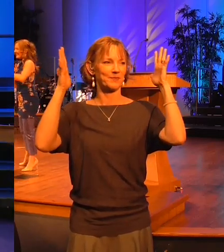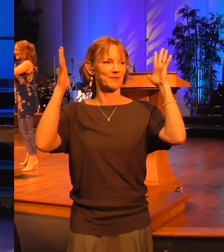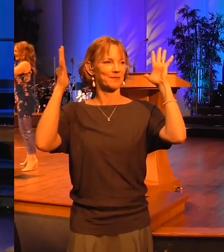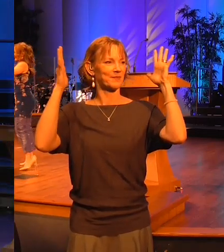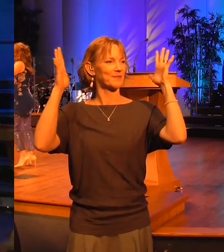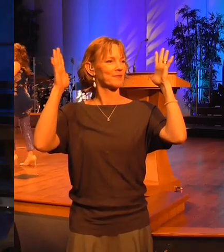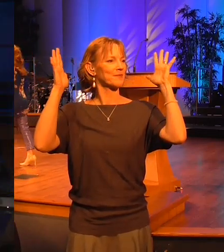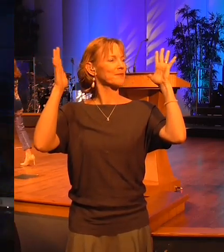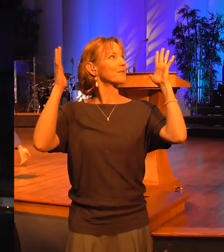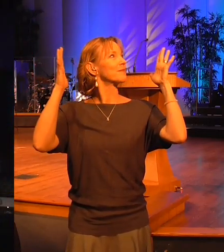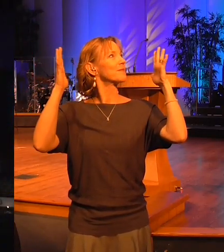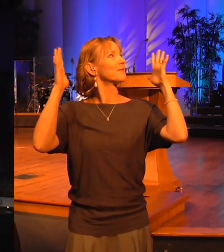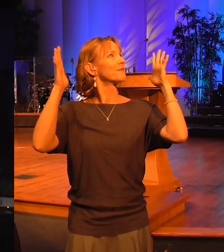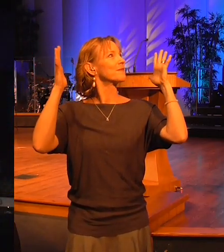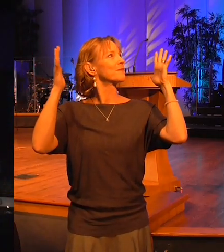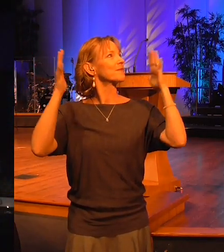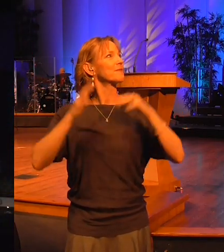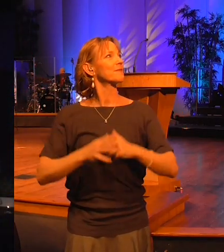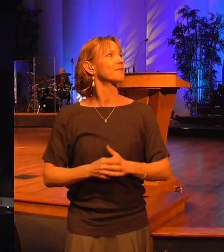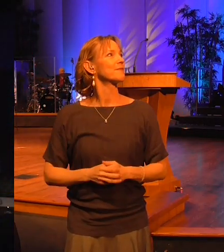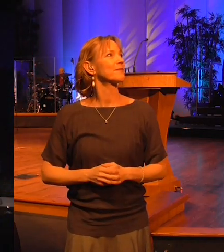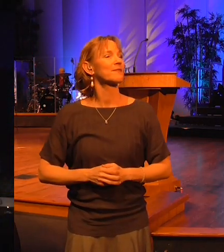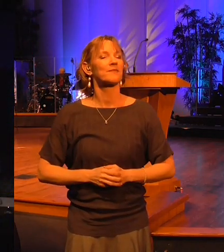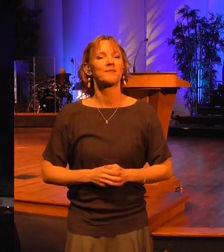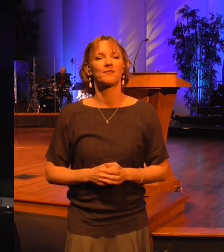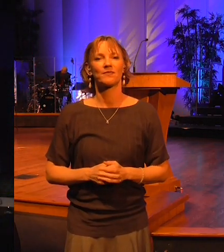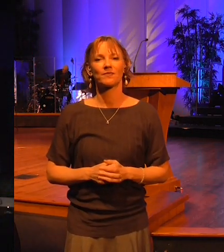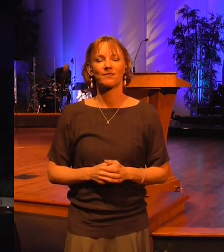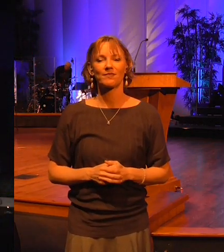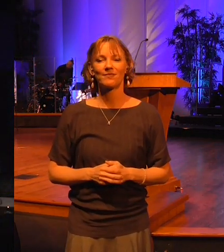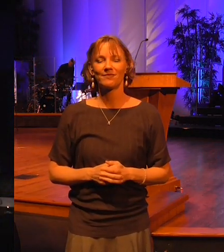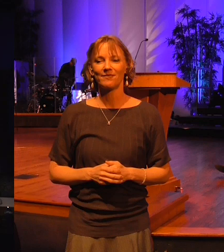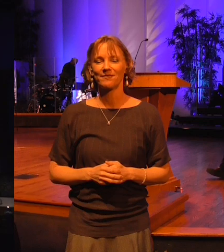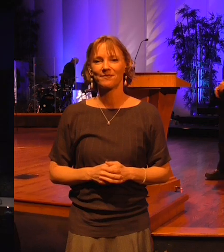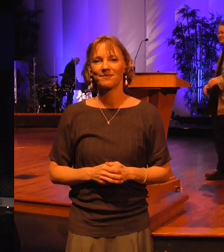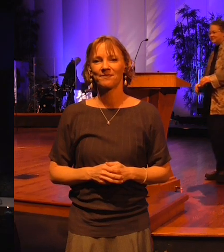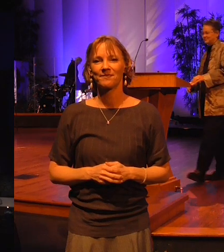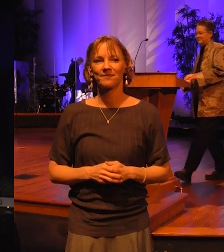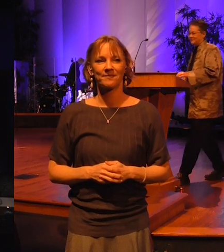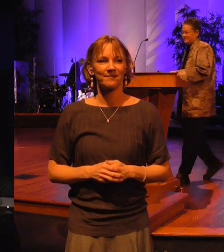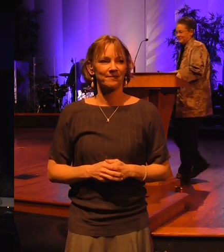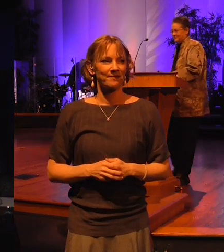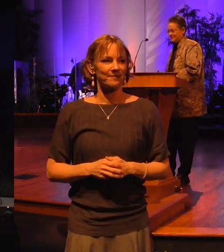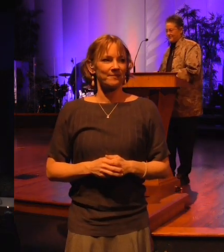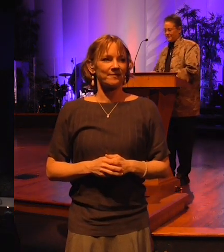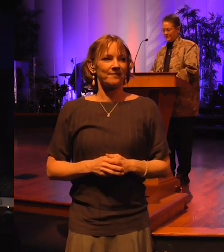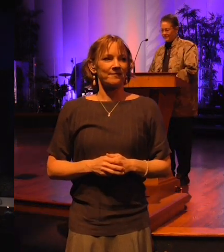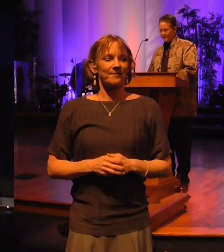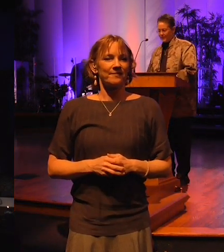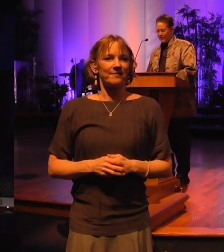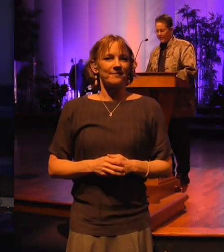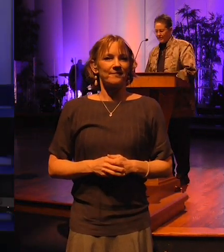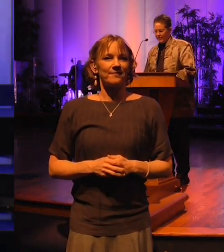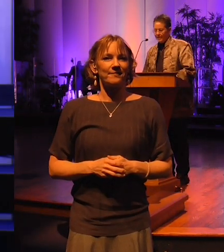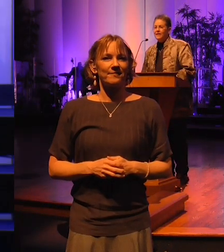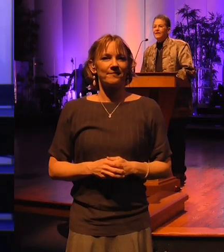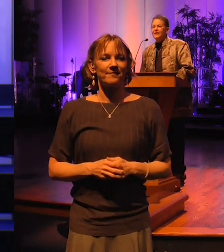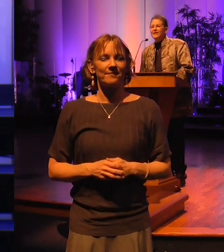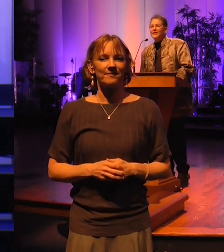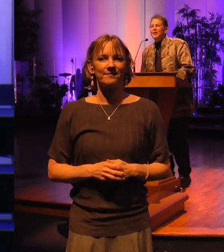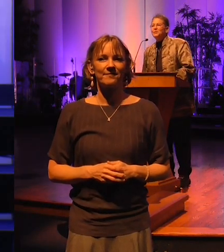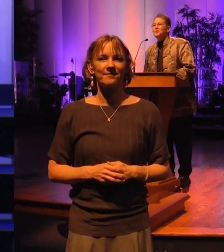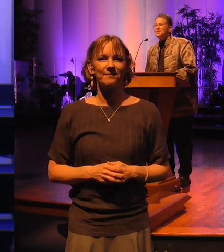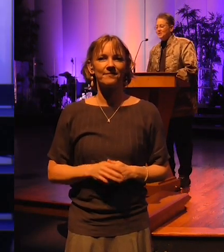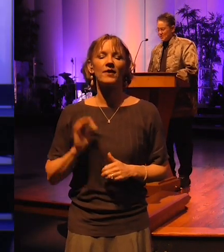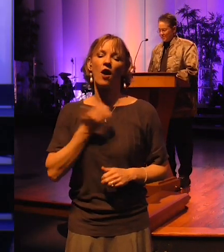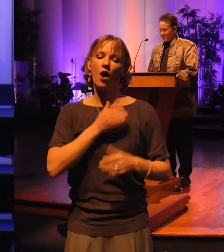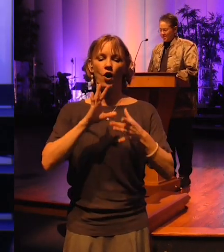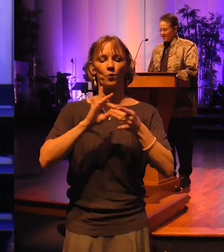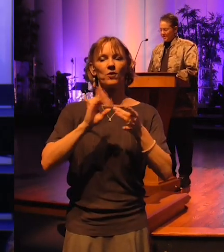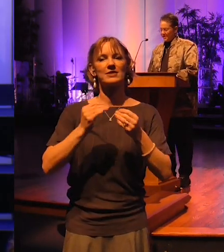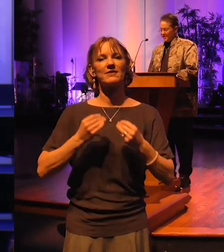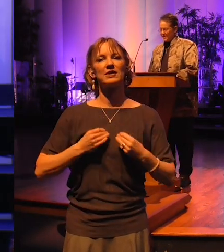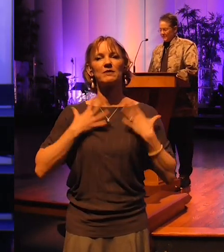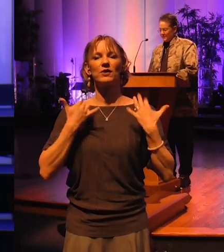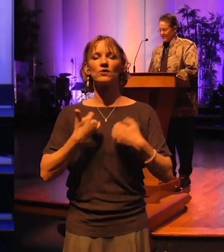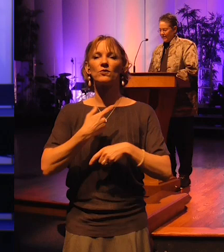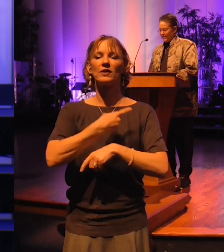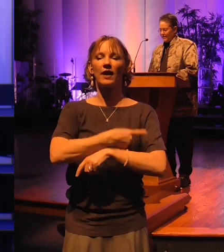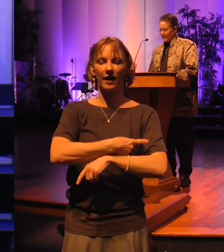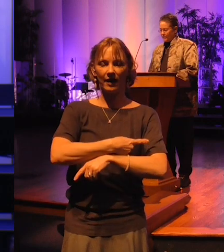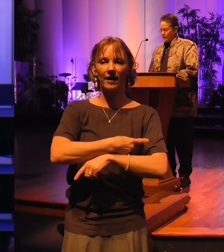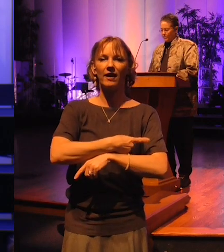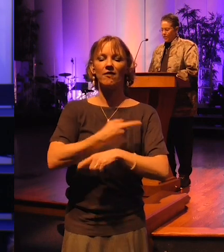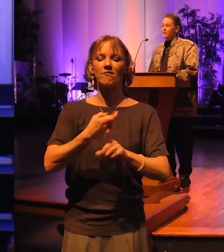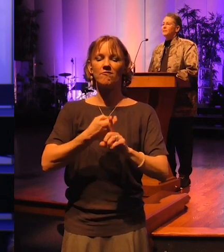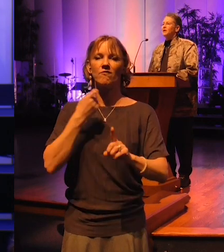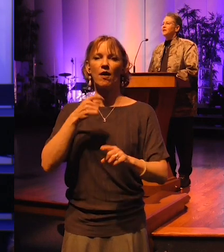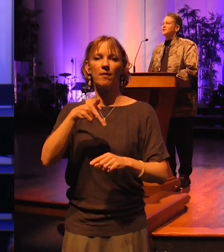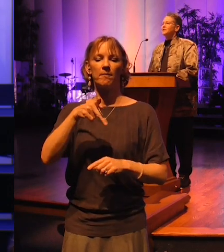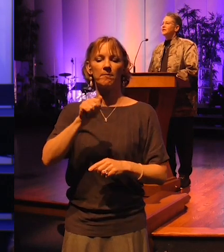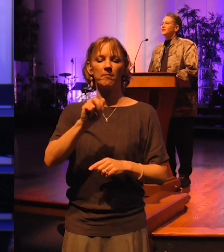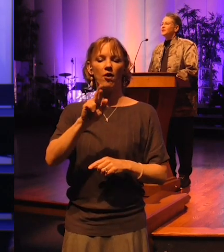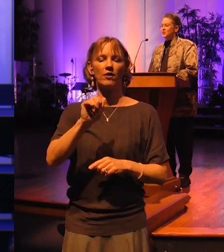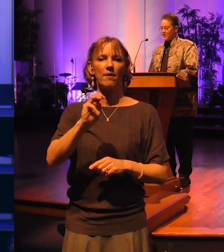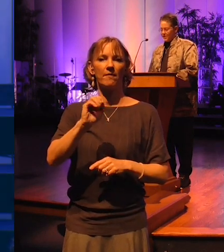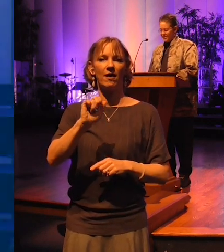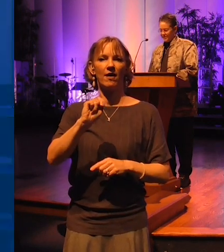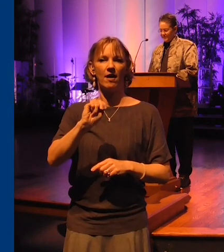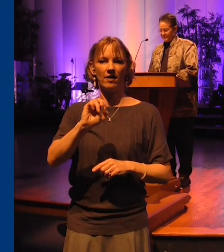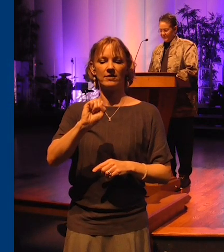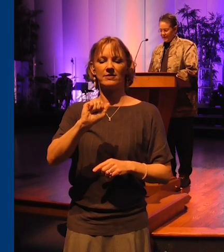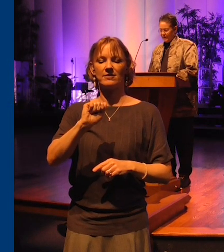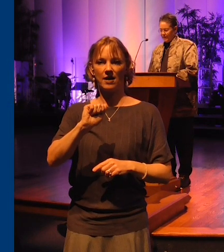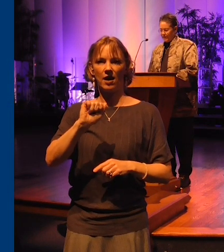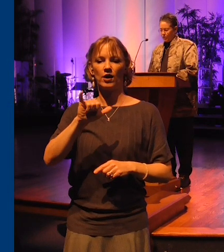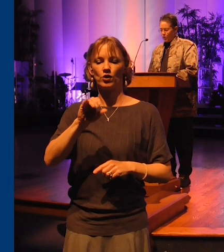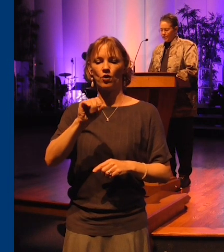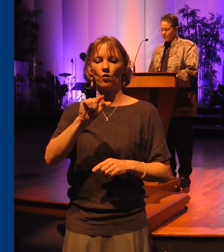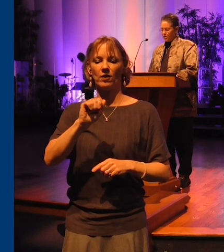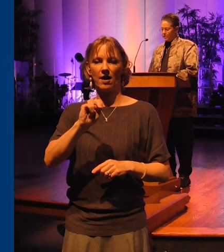our words of inspiration today come from Paramahanza Yogananda the Christ consciousness